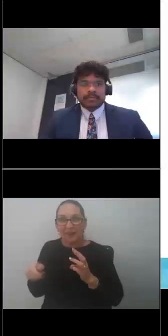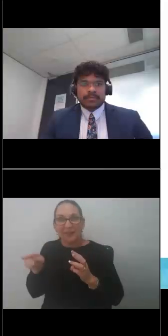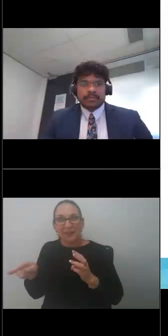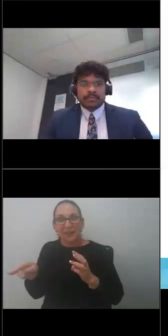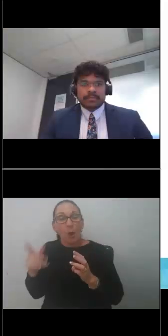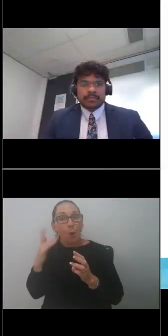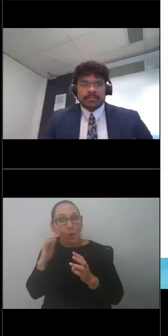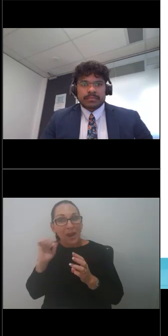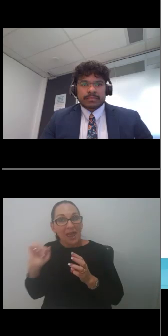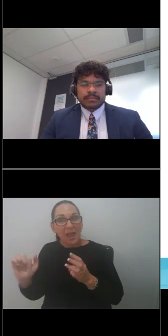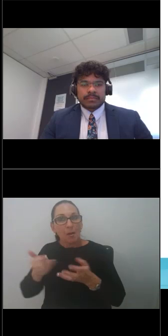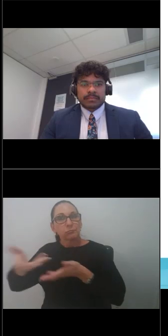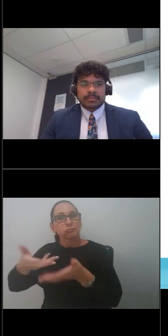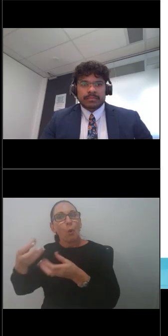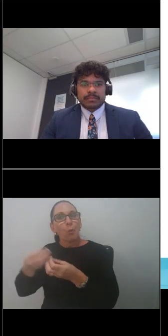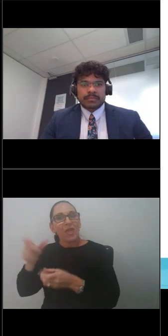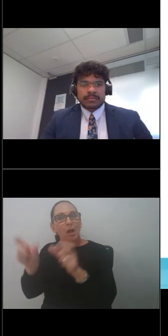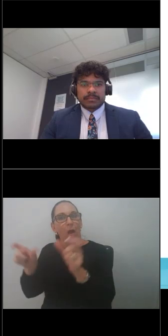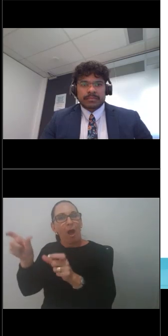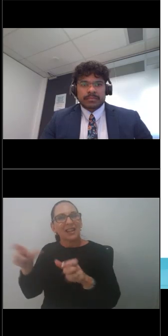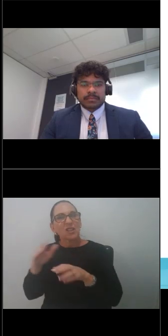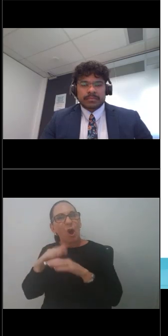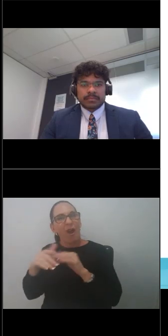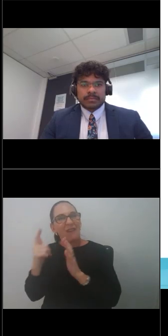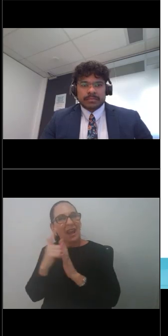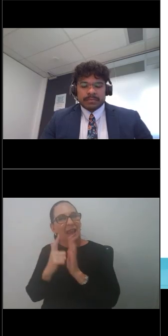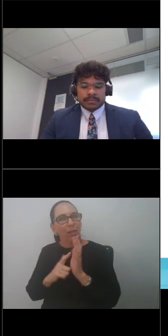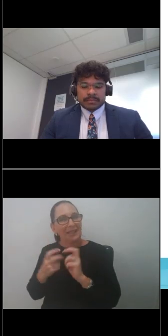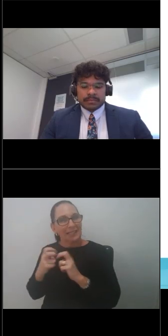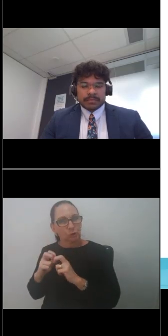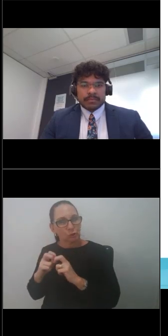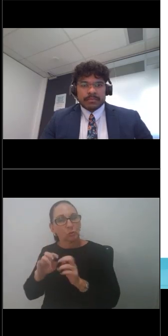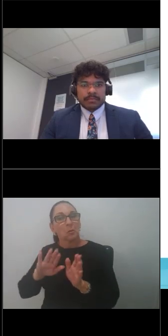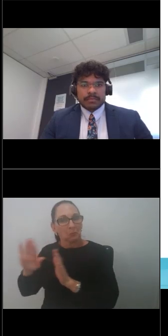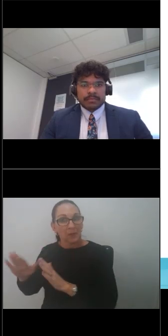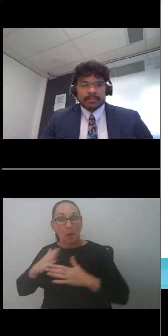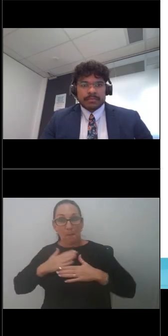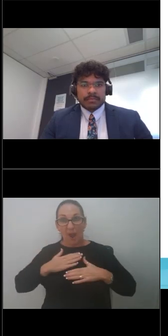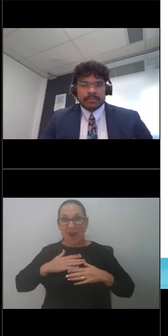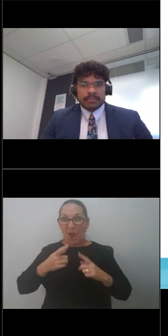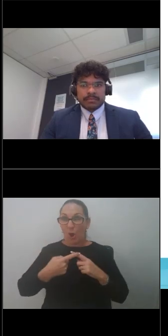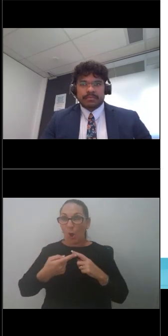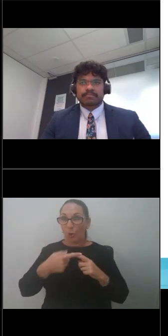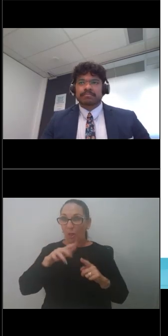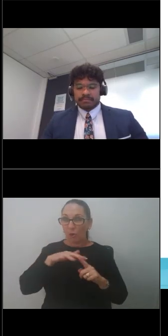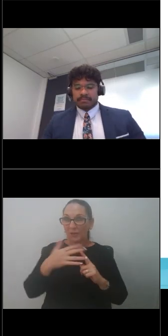to talk to a legal issue my local context would be just providing Legal Information and explain